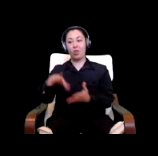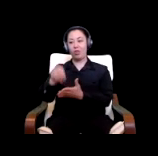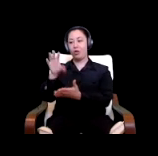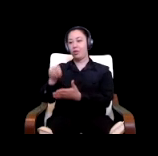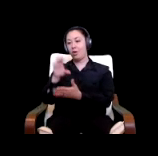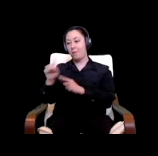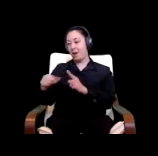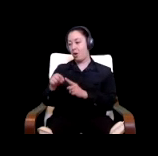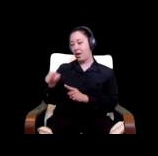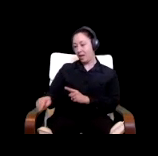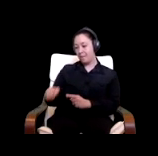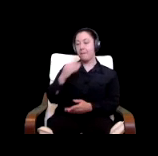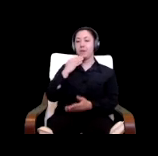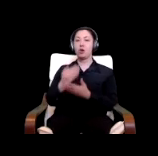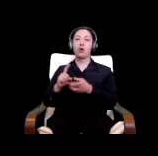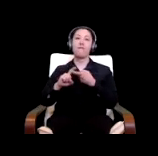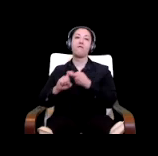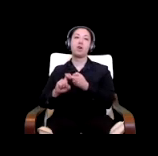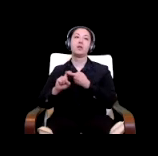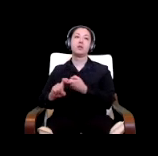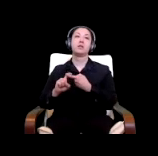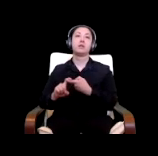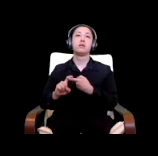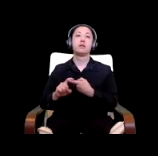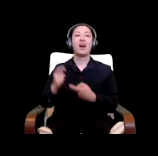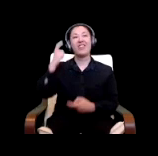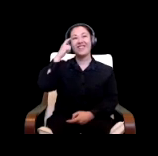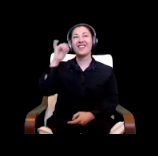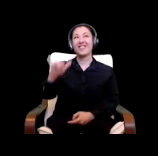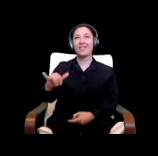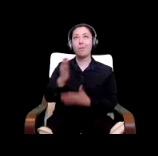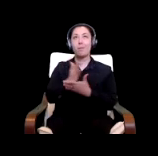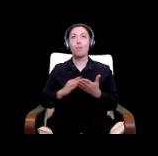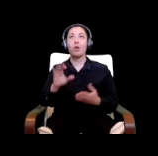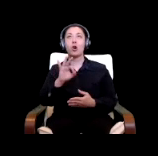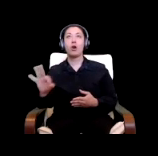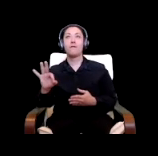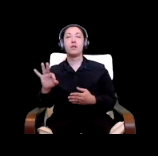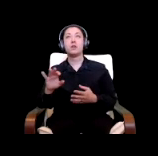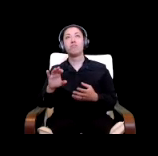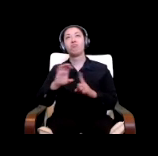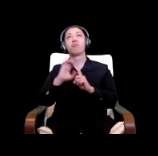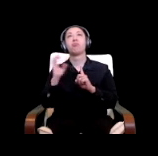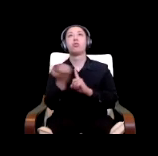And that goes to the culture of inclusion in a classroom.